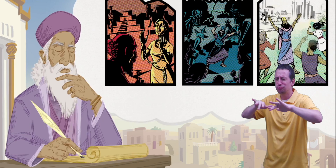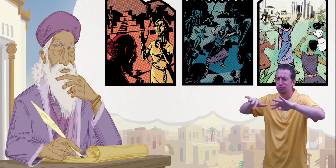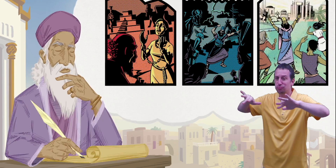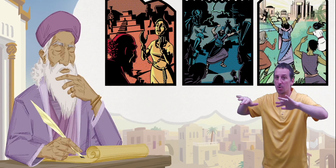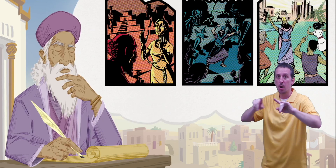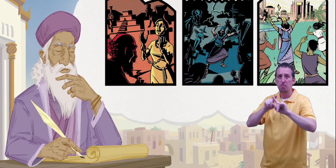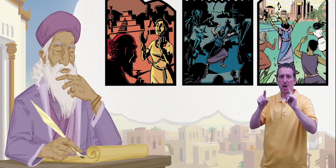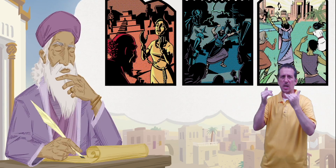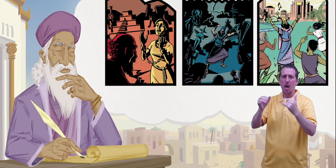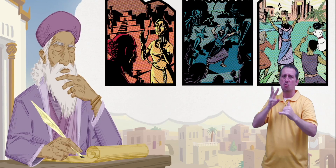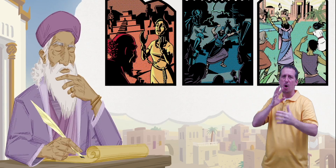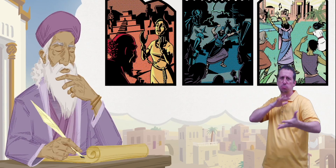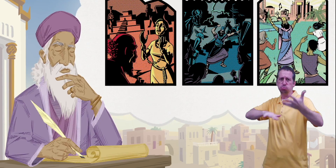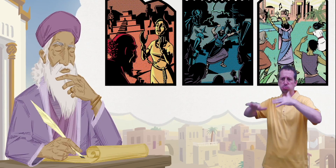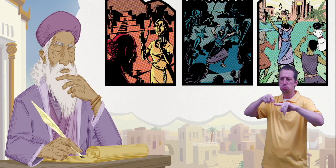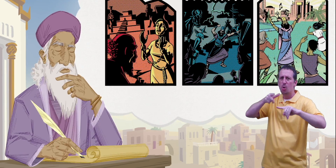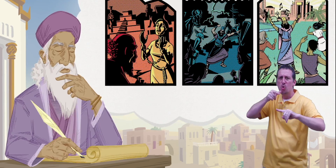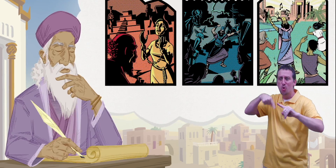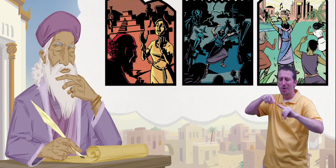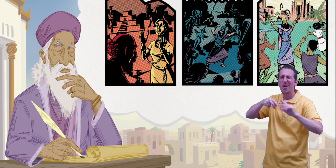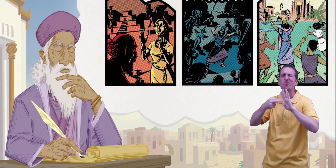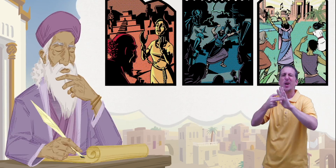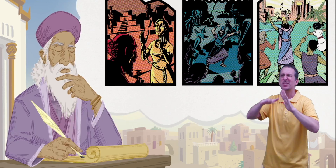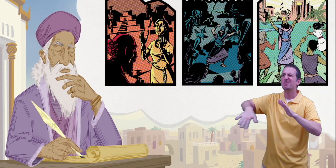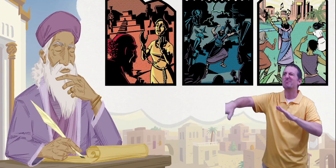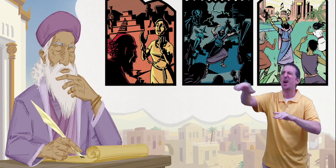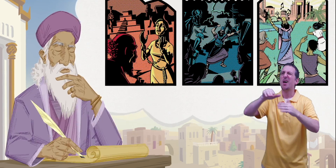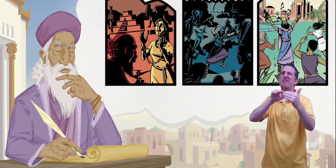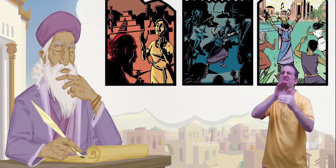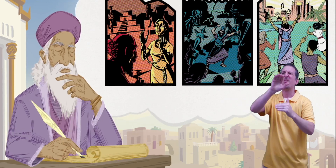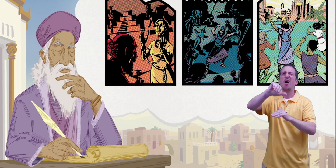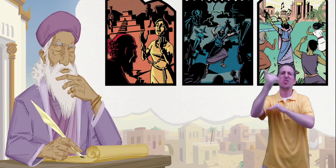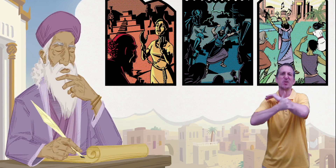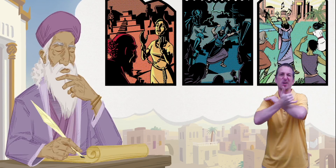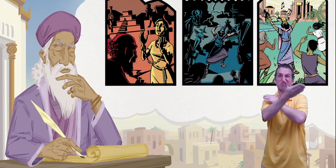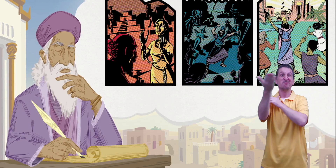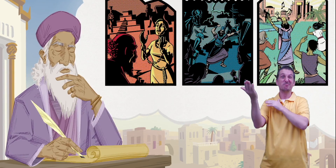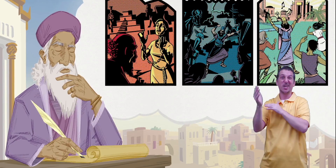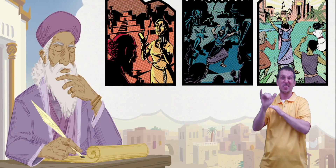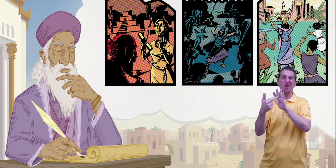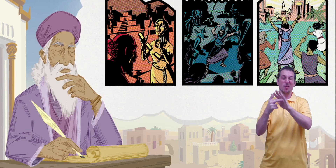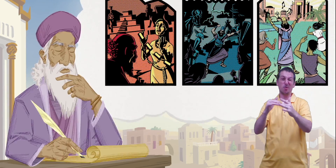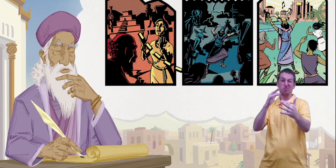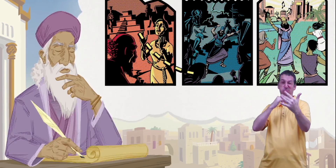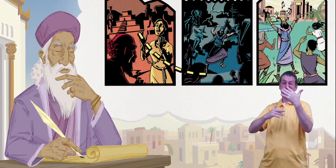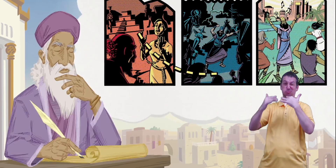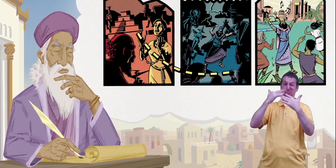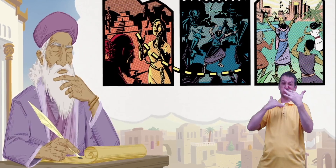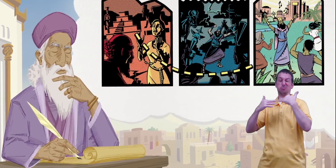And in this repetition, the nations become the chaotic waters.